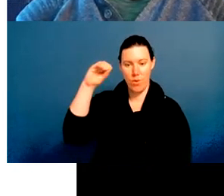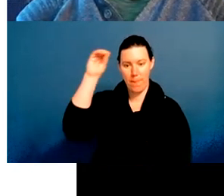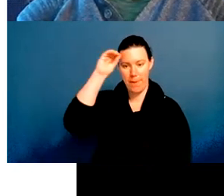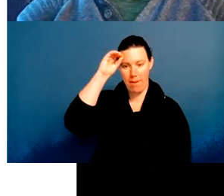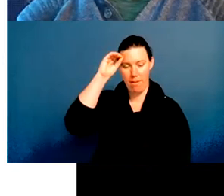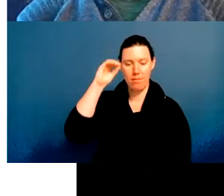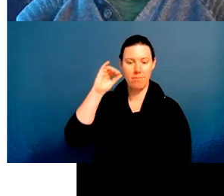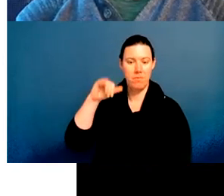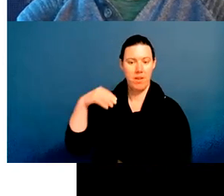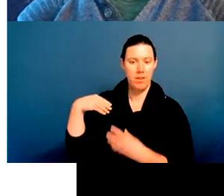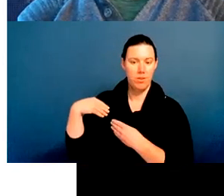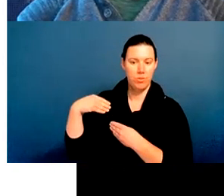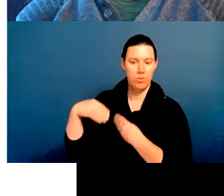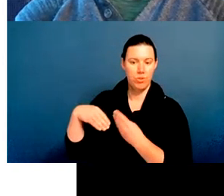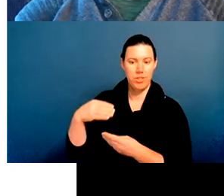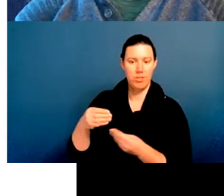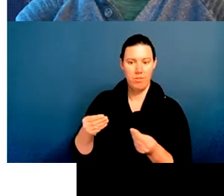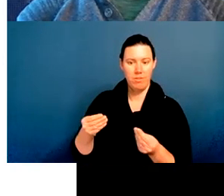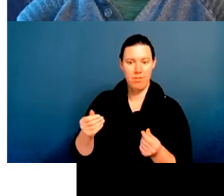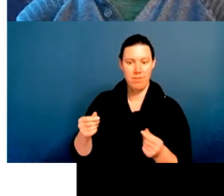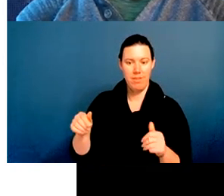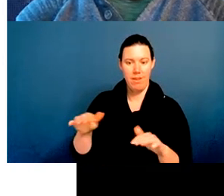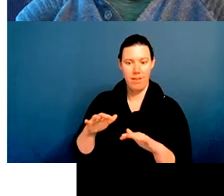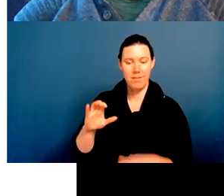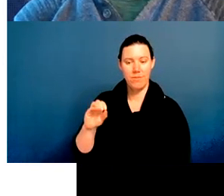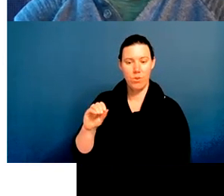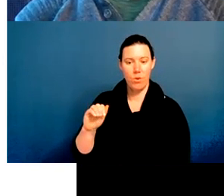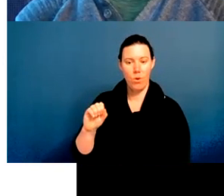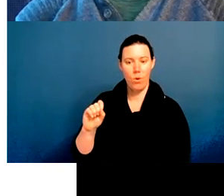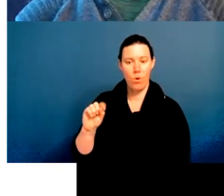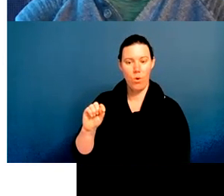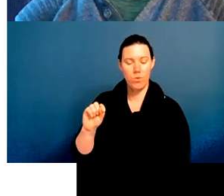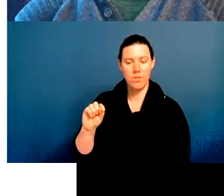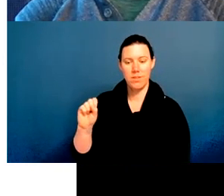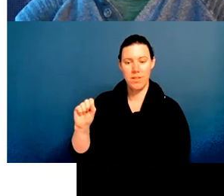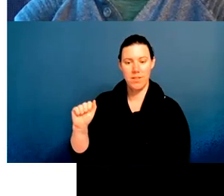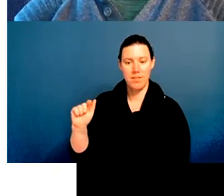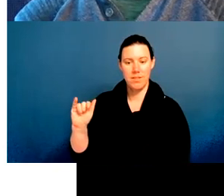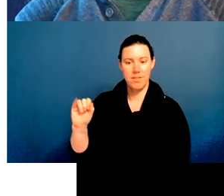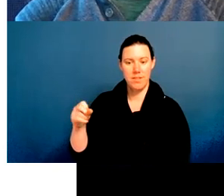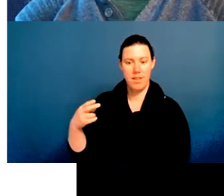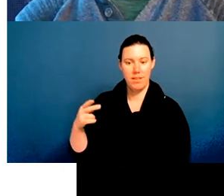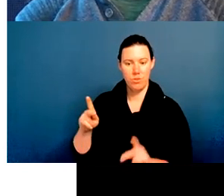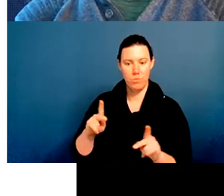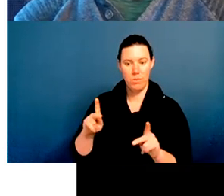including the people we know today and the Nisqually, Squaxin Island, and Confederate Tribes